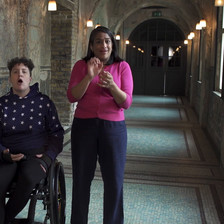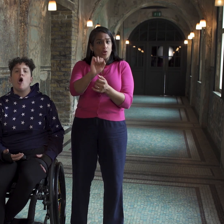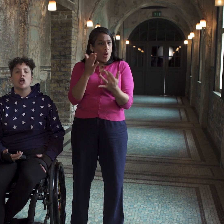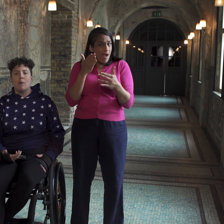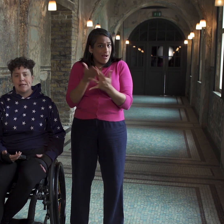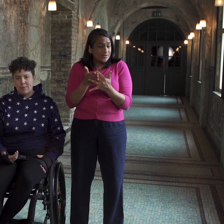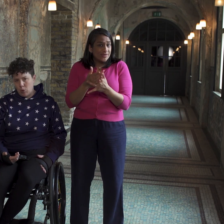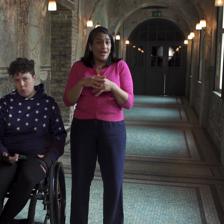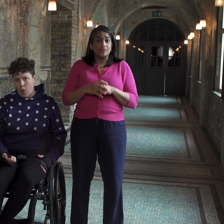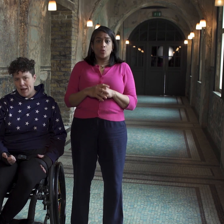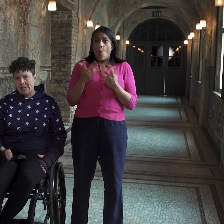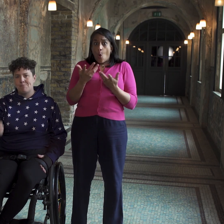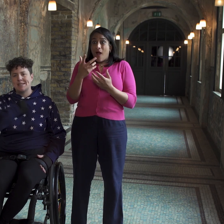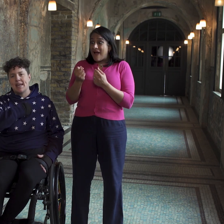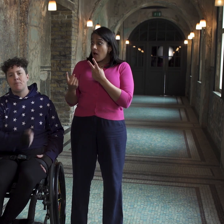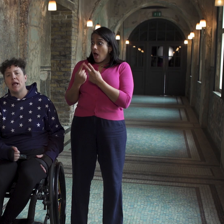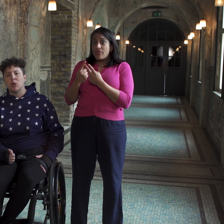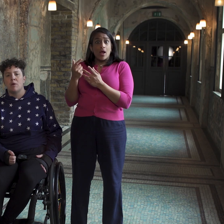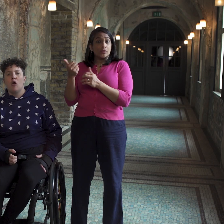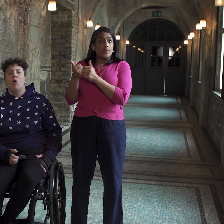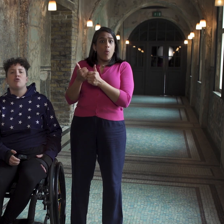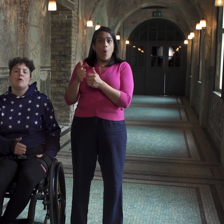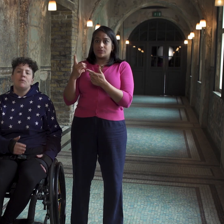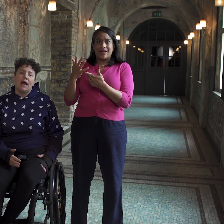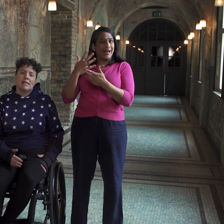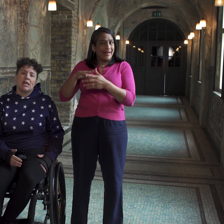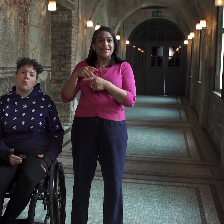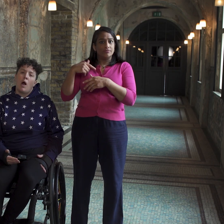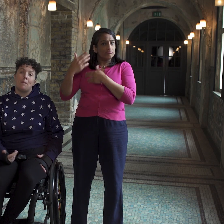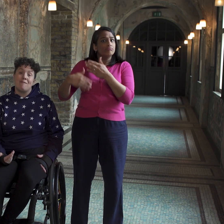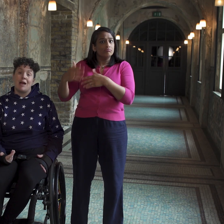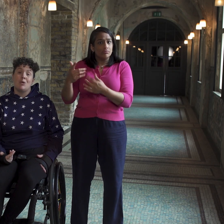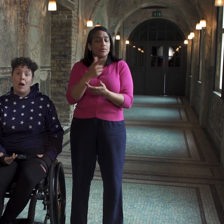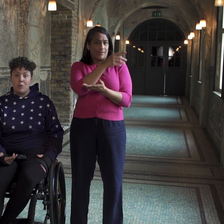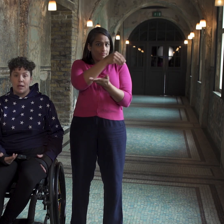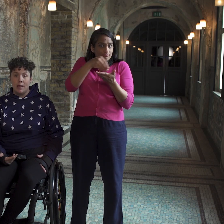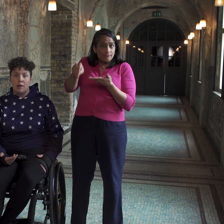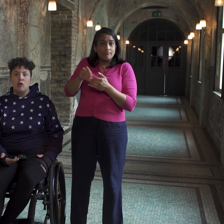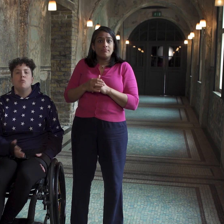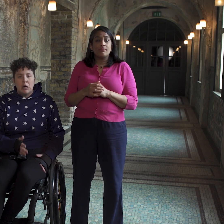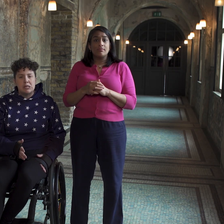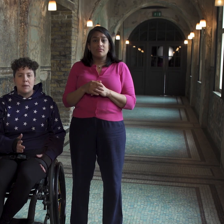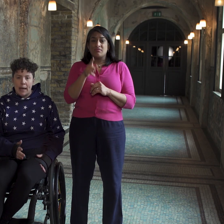but also ongoing support required. biscuit, hedgehog Although in reality, your work might vary wildly,